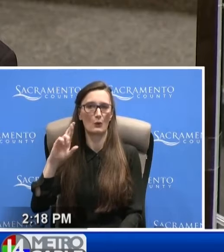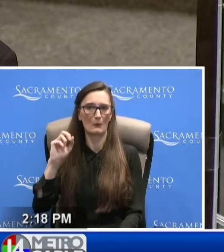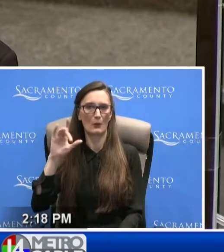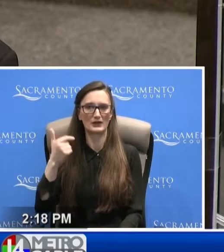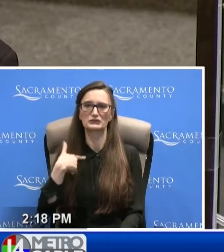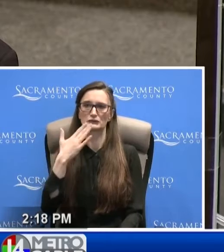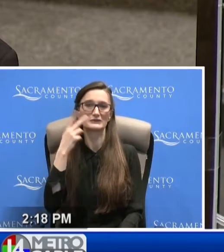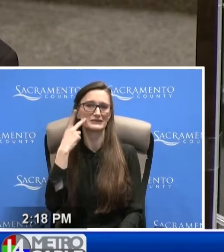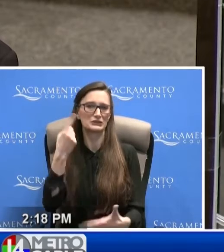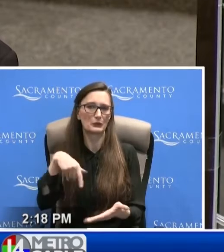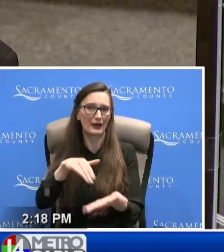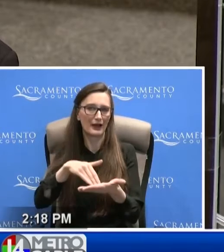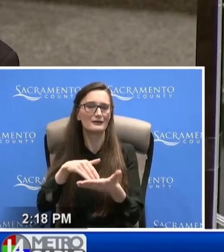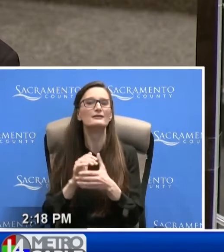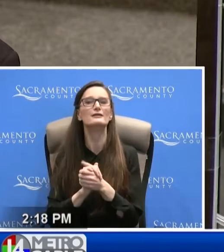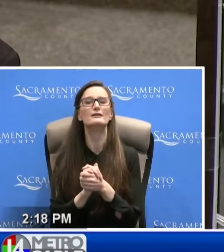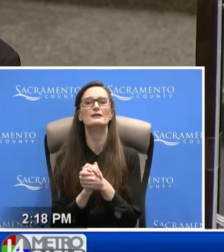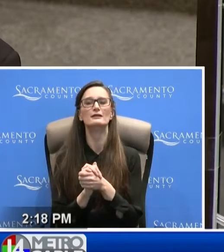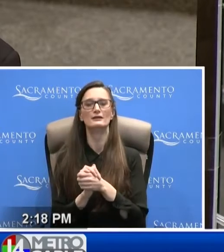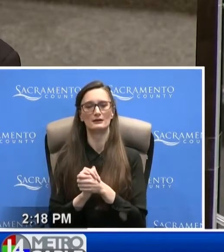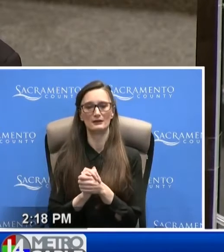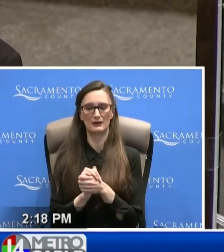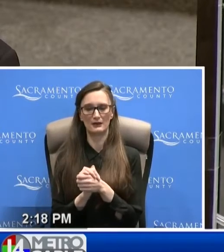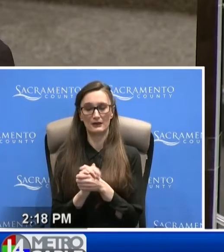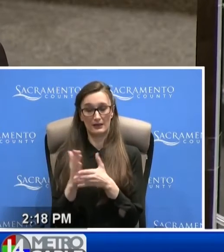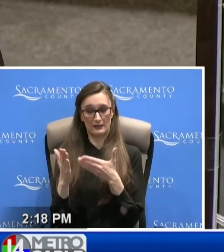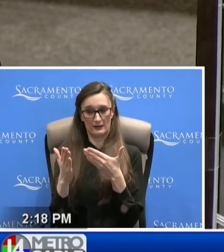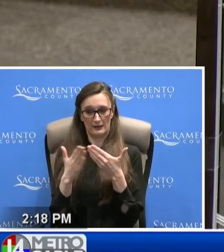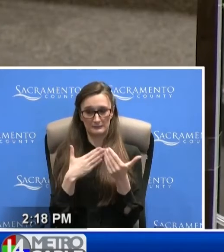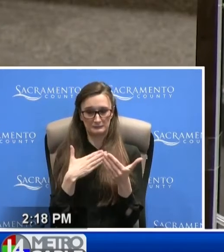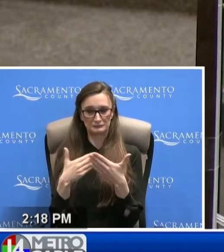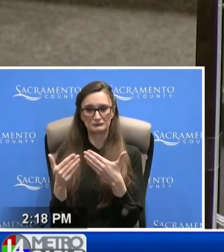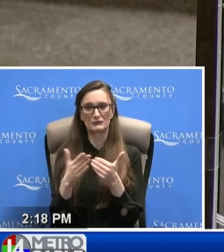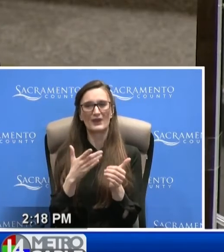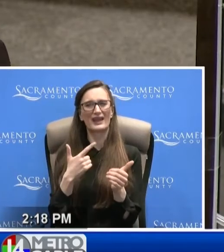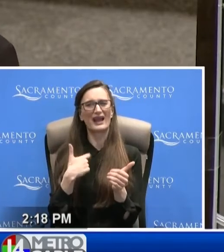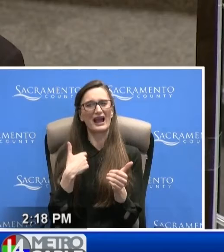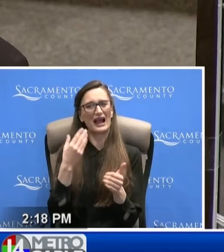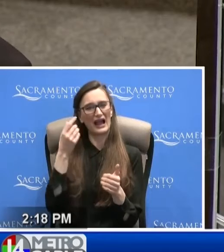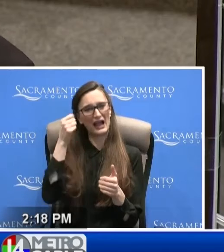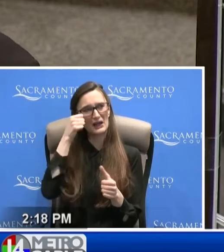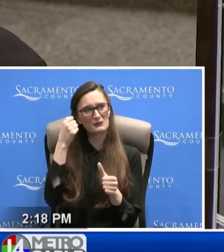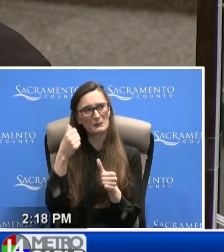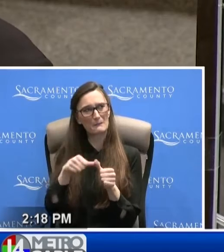just a moment anyway. I do recall the comment on the on the